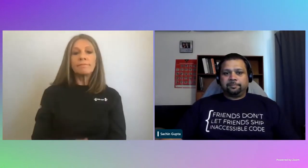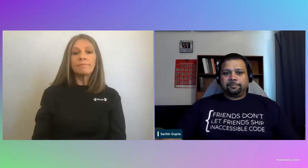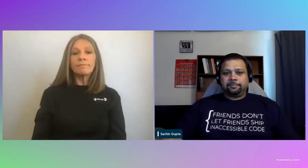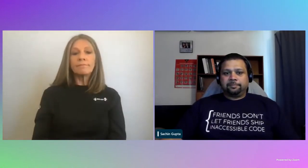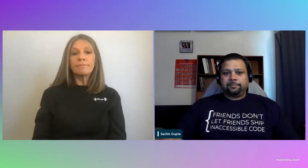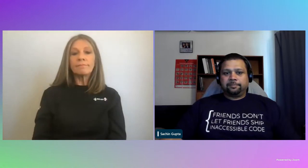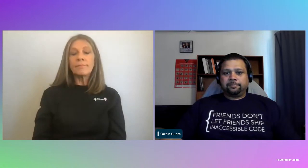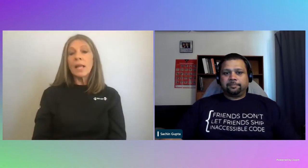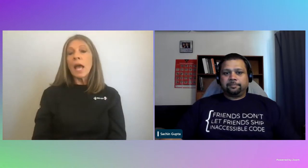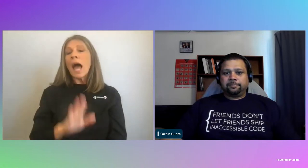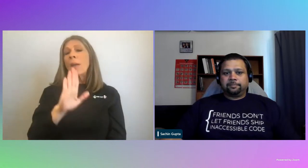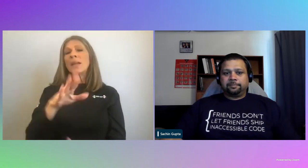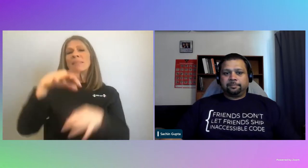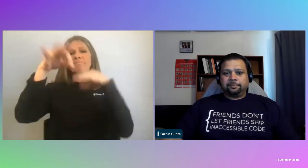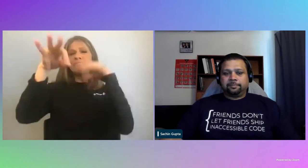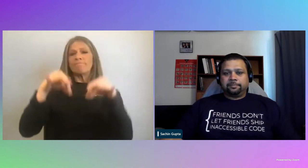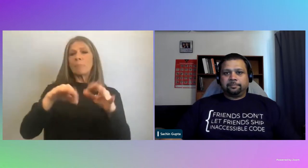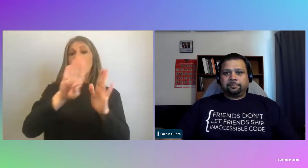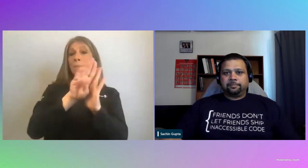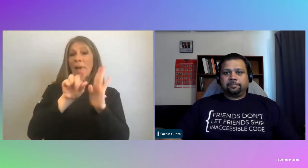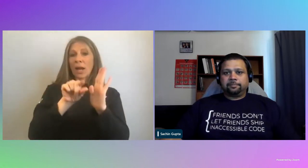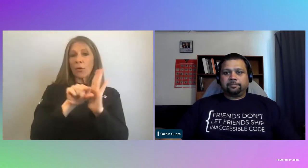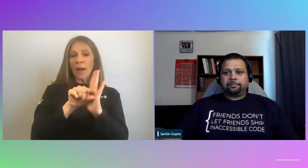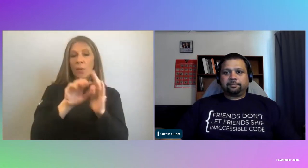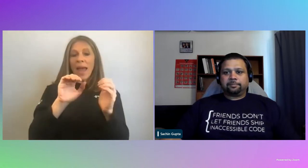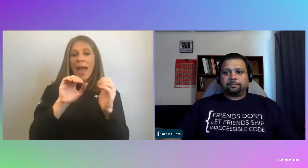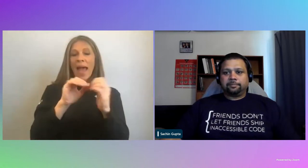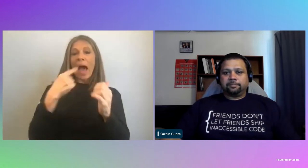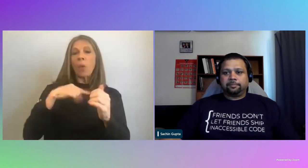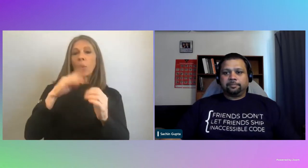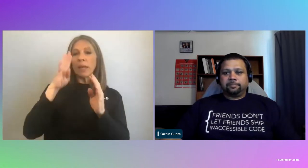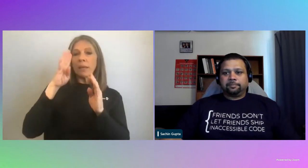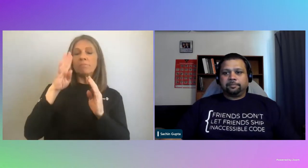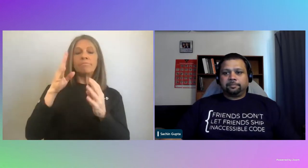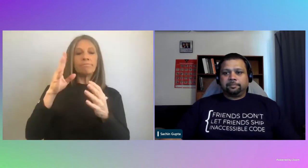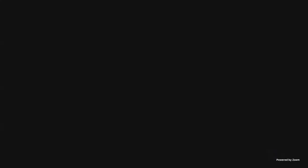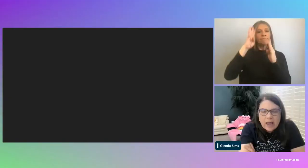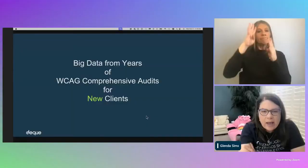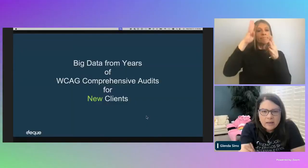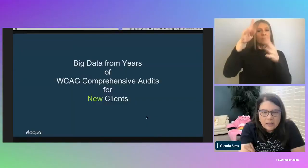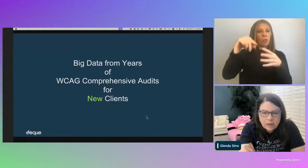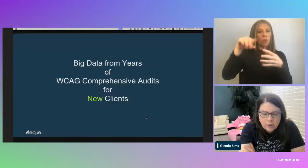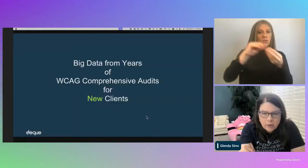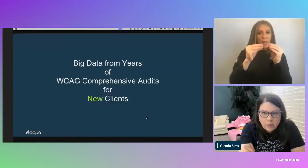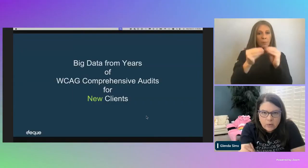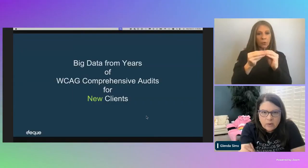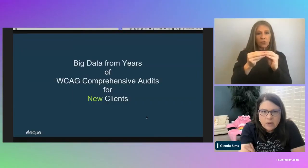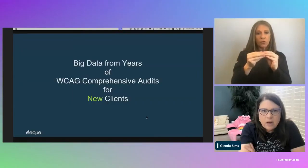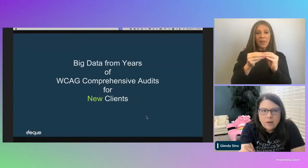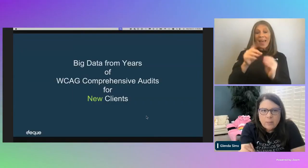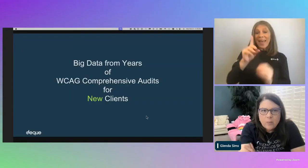background for how we're coming up with these numbers. So at Dec